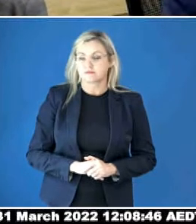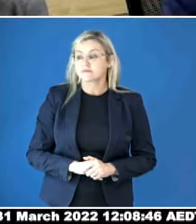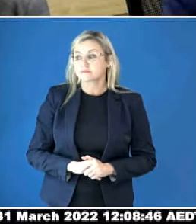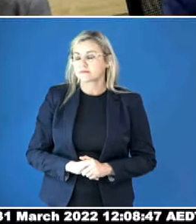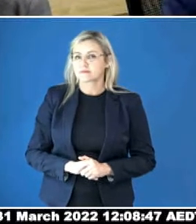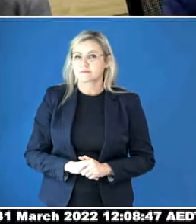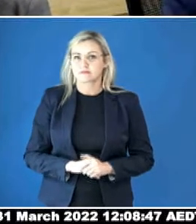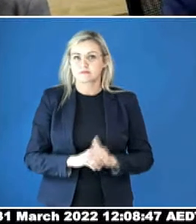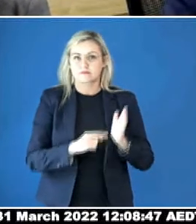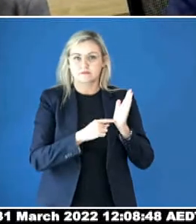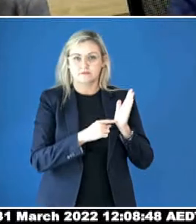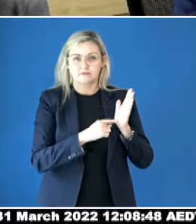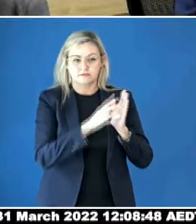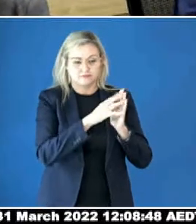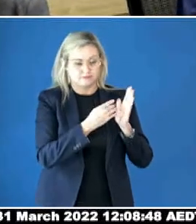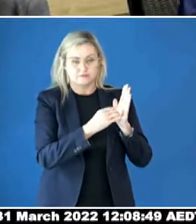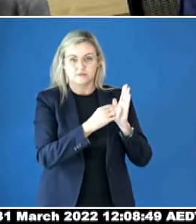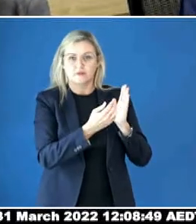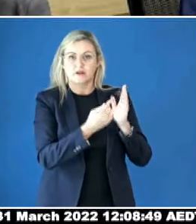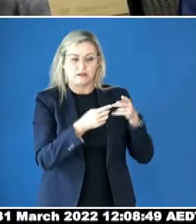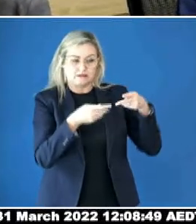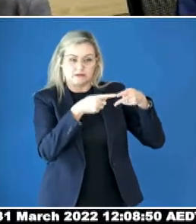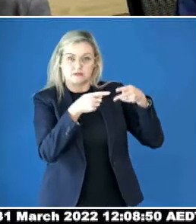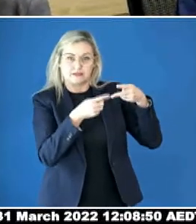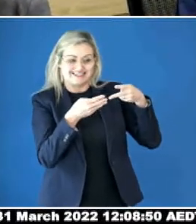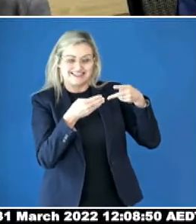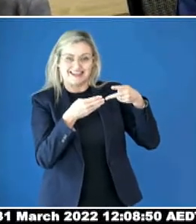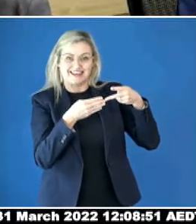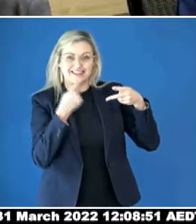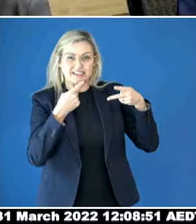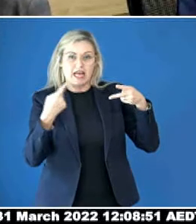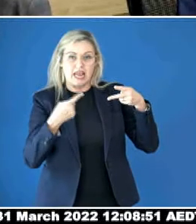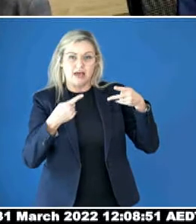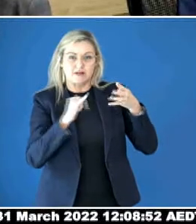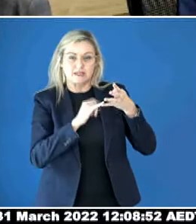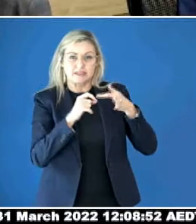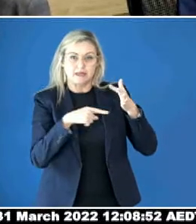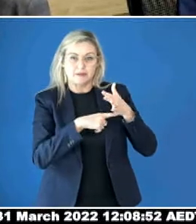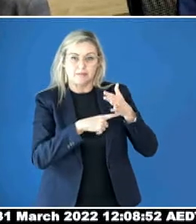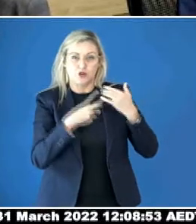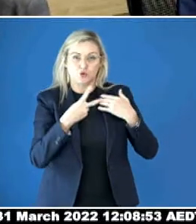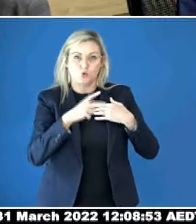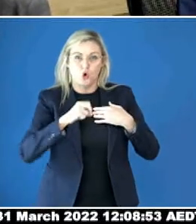The second entry to the table has a date 11 September 2018.